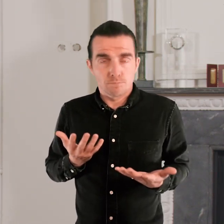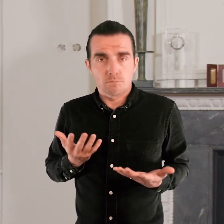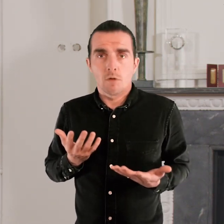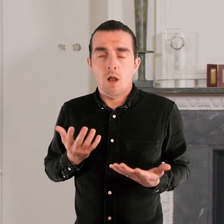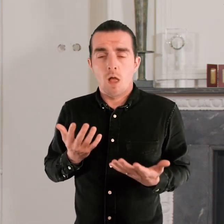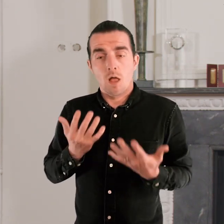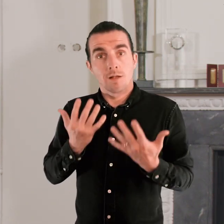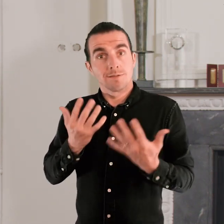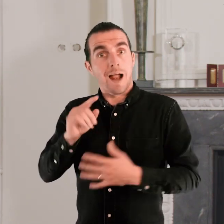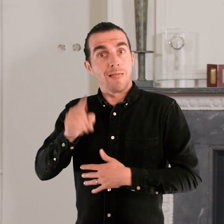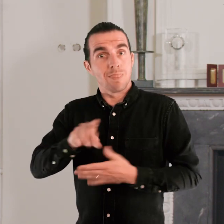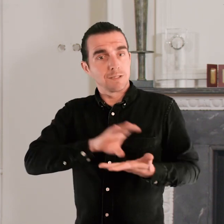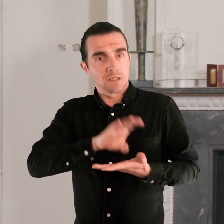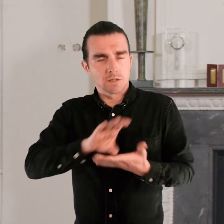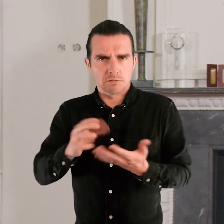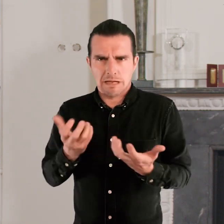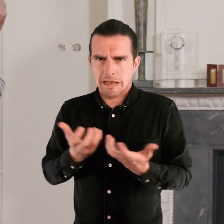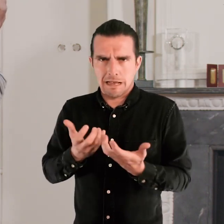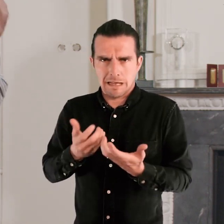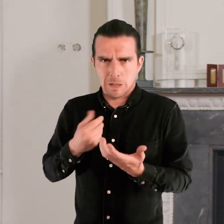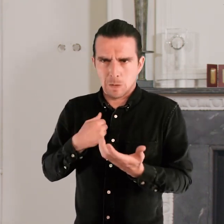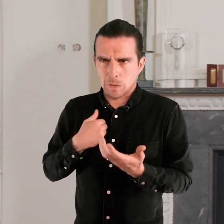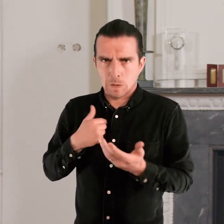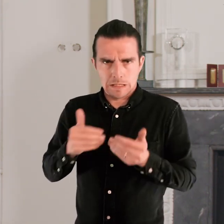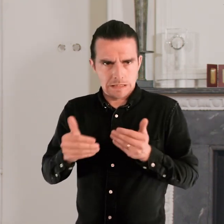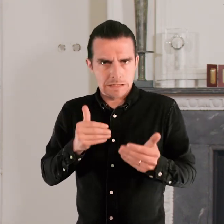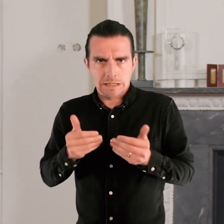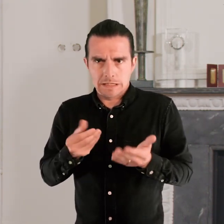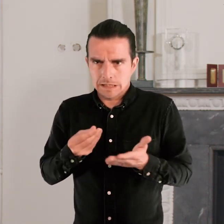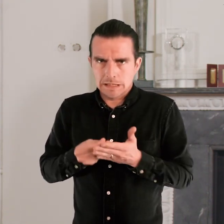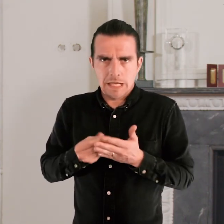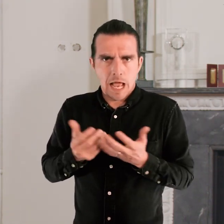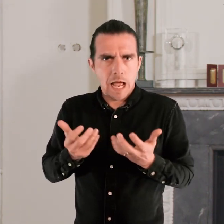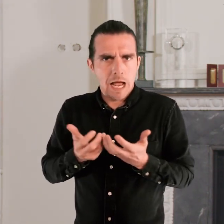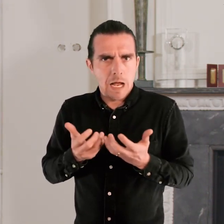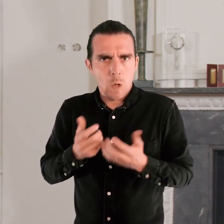and this £10000, how we finance?